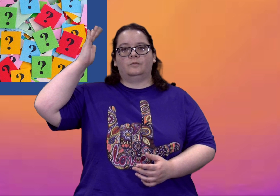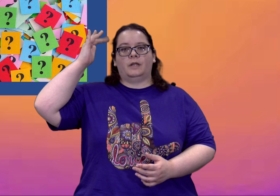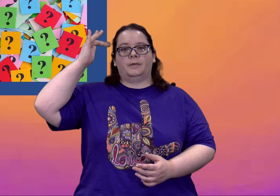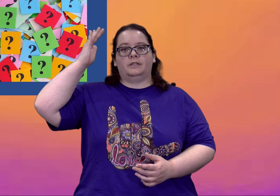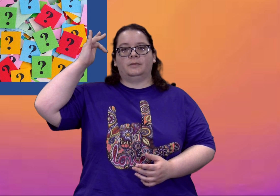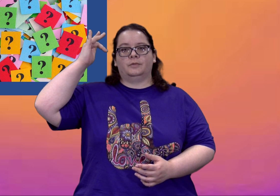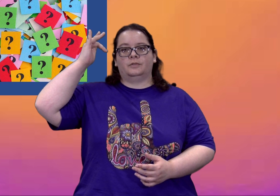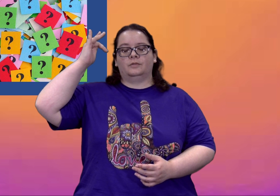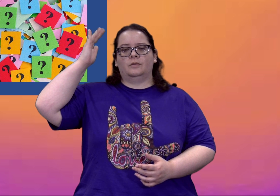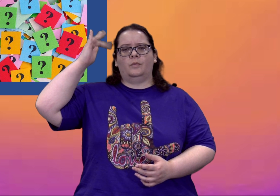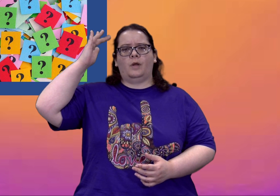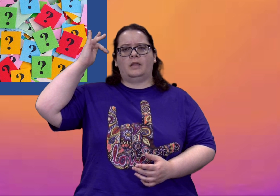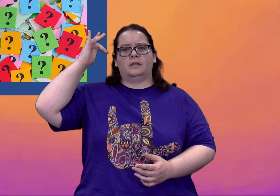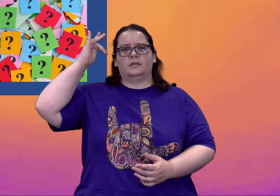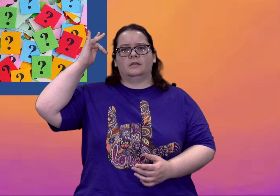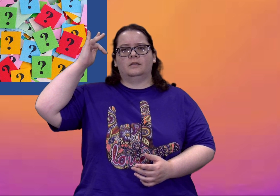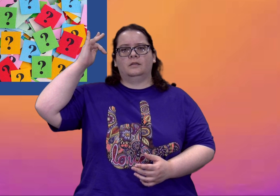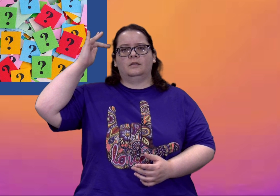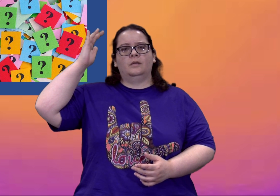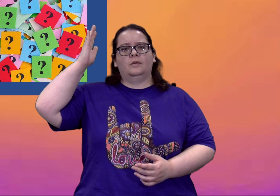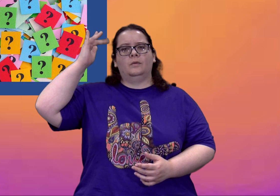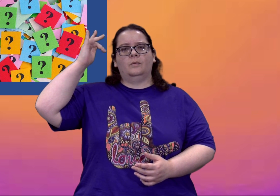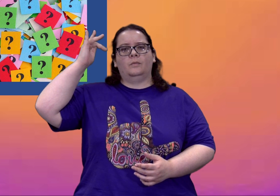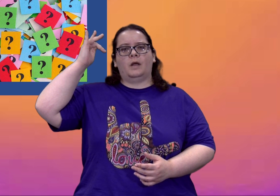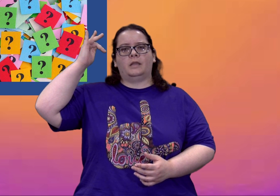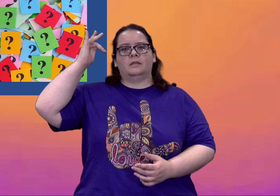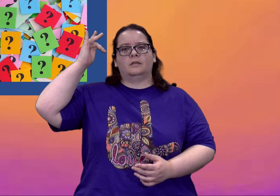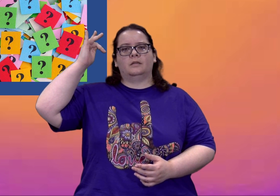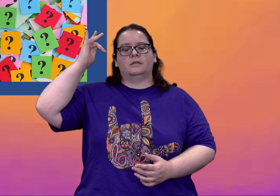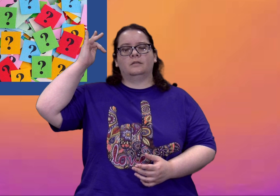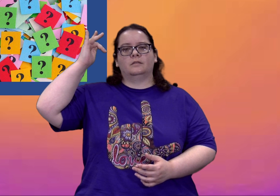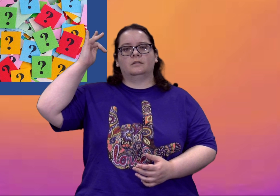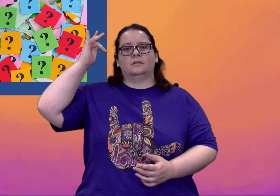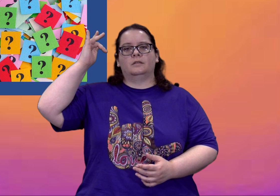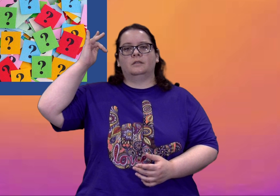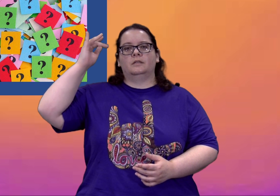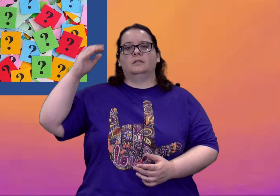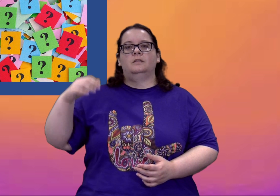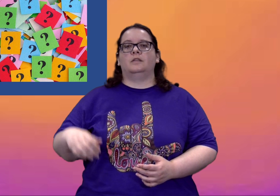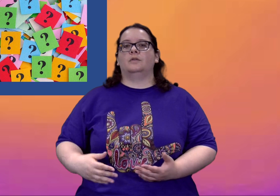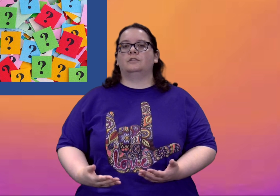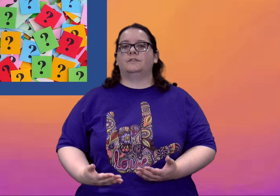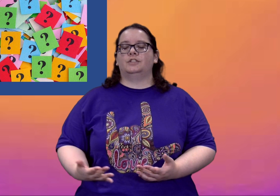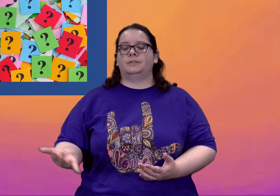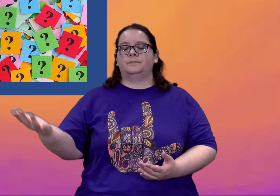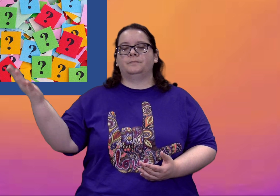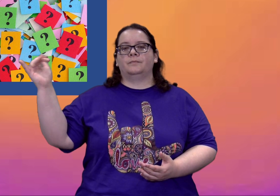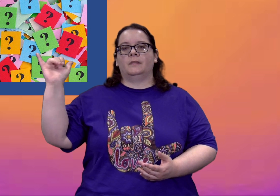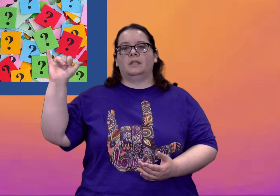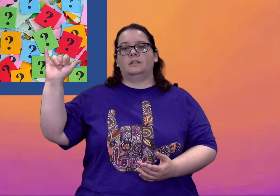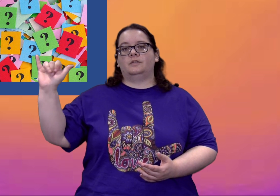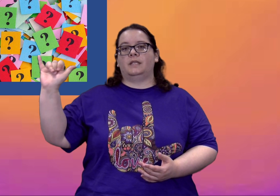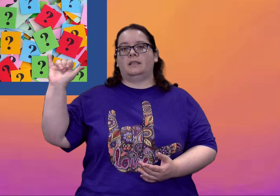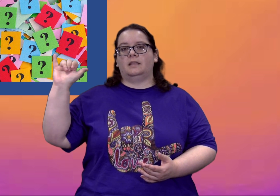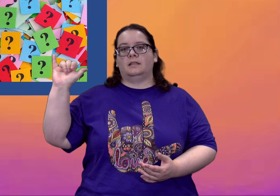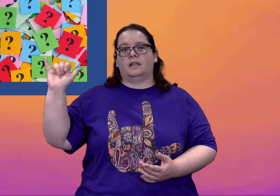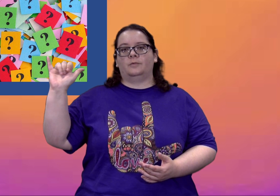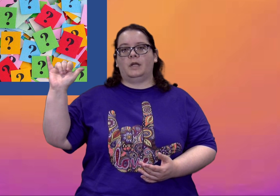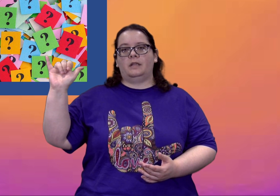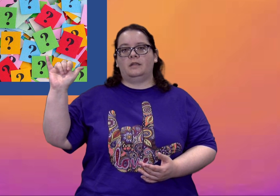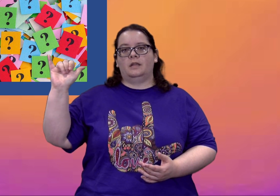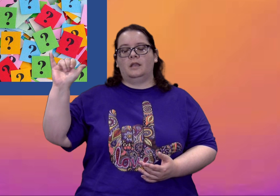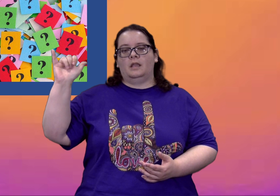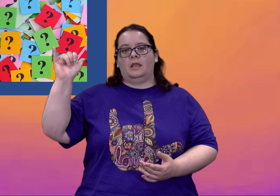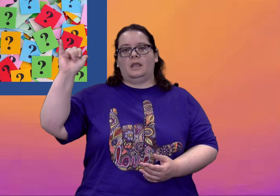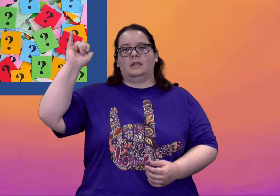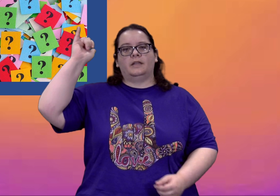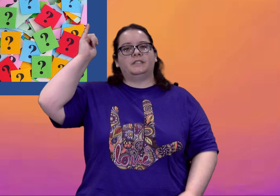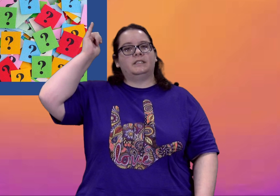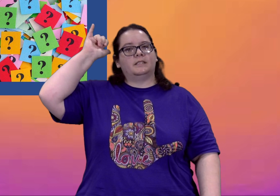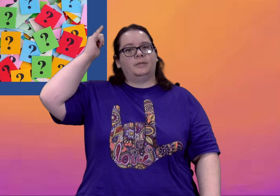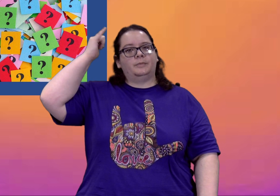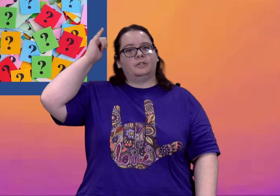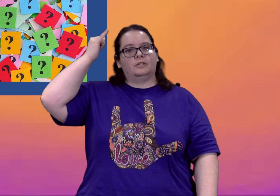right by your temple. Why. The older version is to take the letter Y and I've seen some people